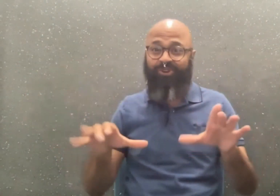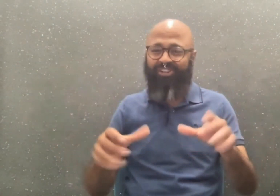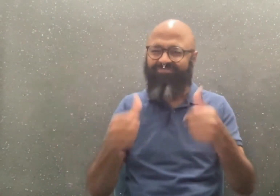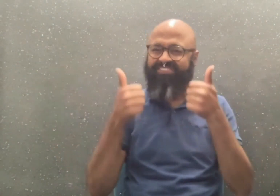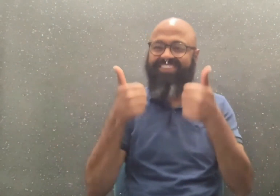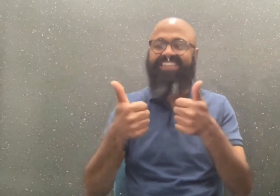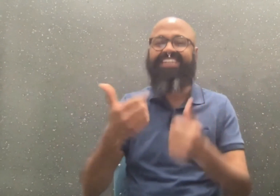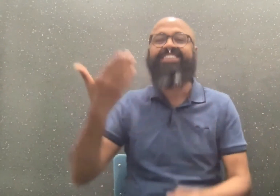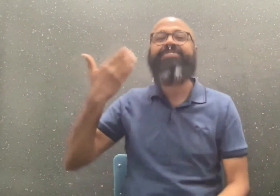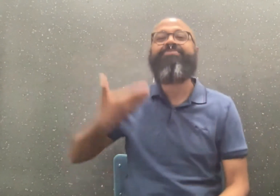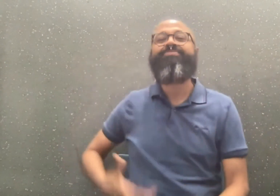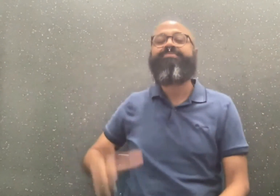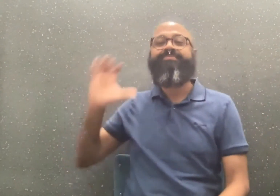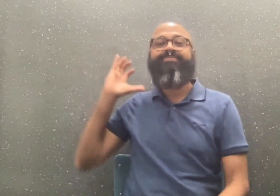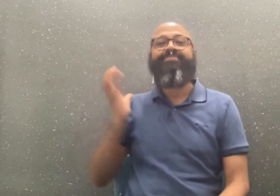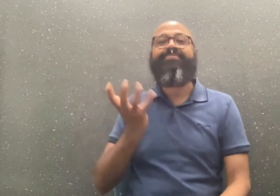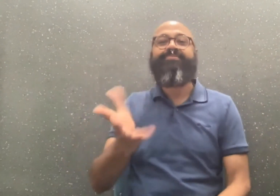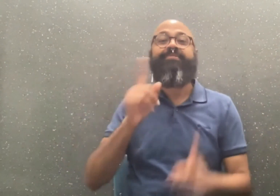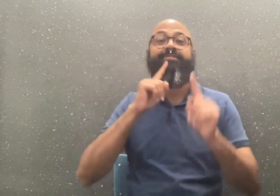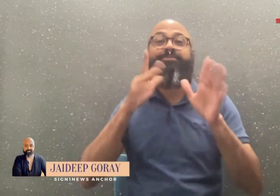I'm sign one News Anchor J. Deep Gore.